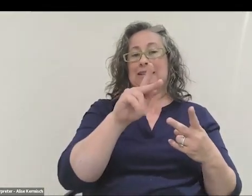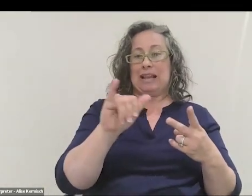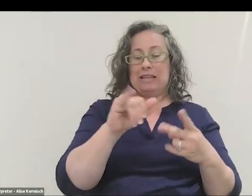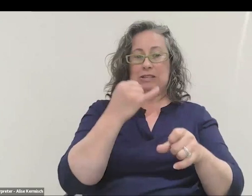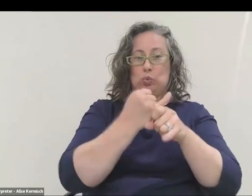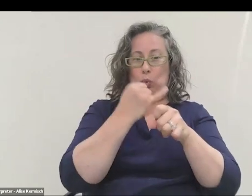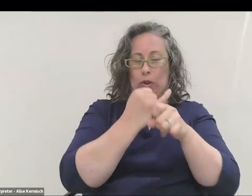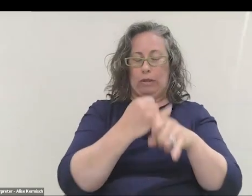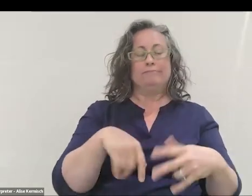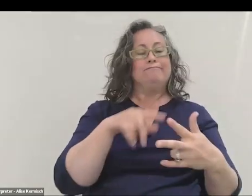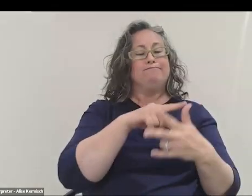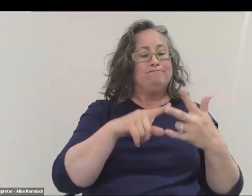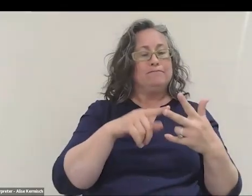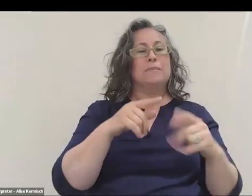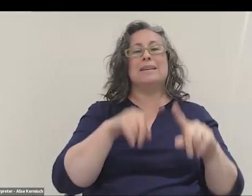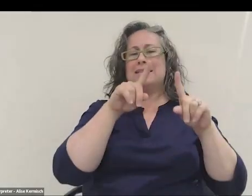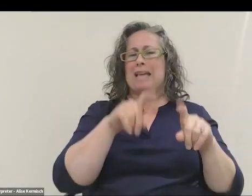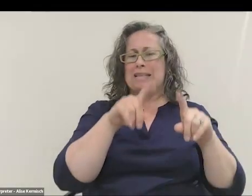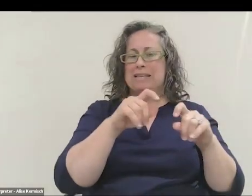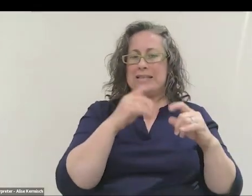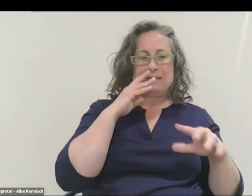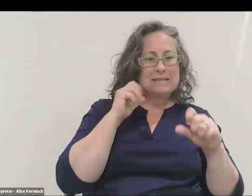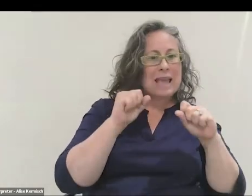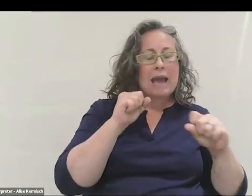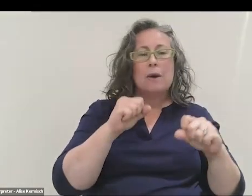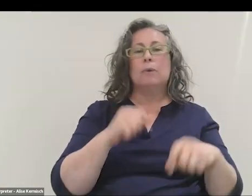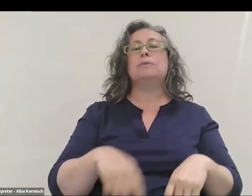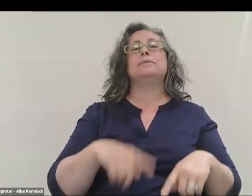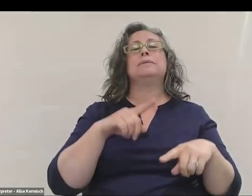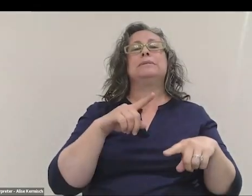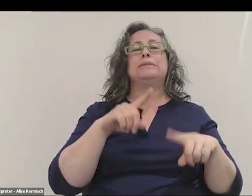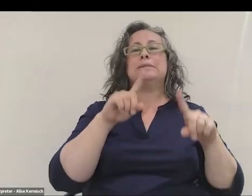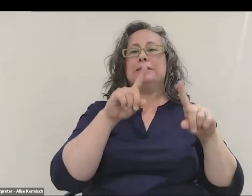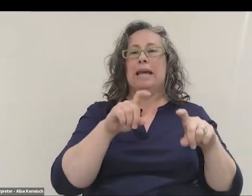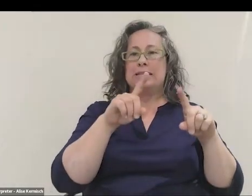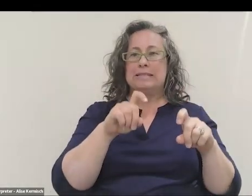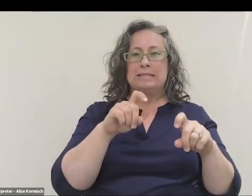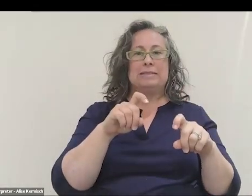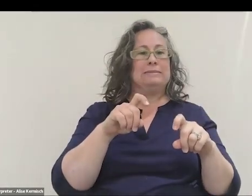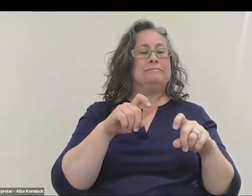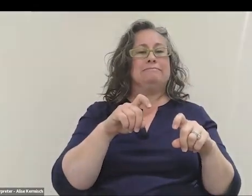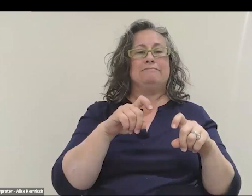With those devices, we tested the sound, we tested the data-collecting capability,